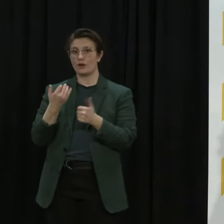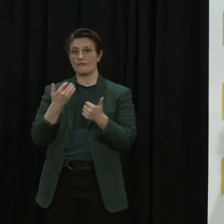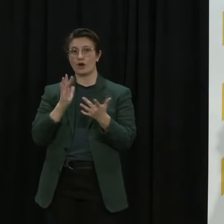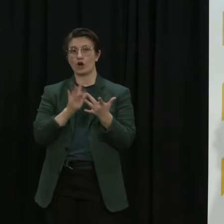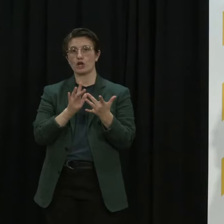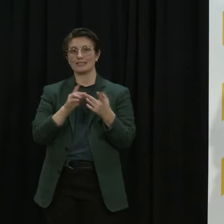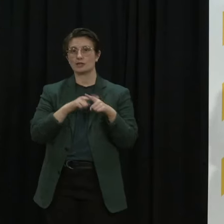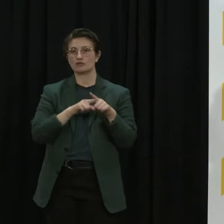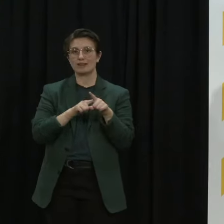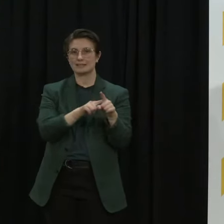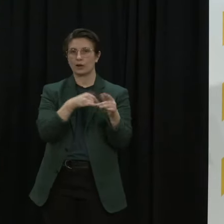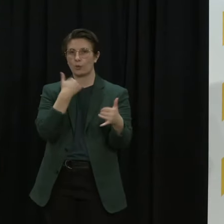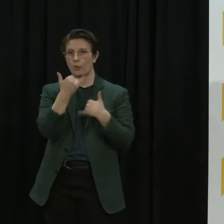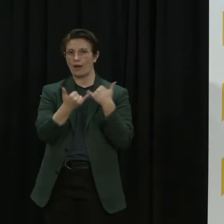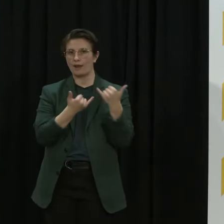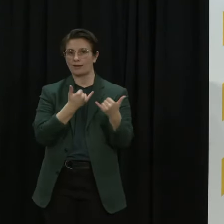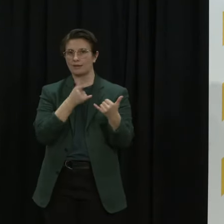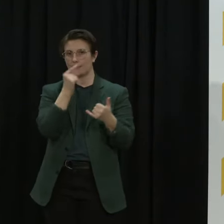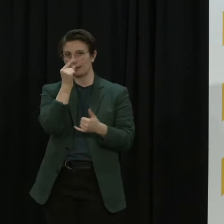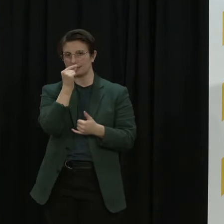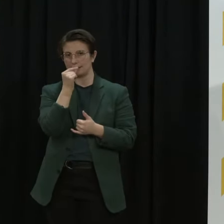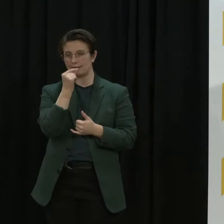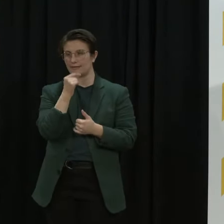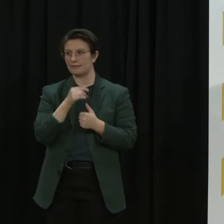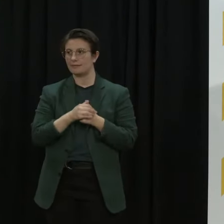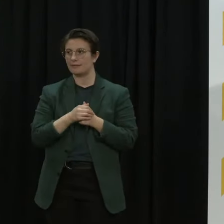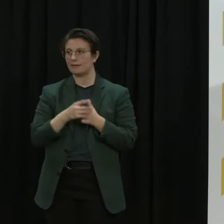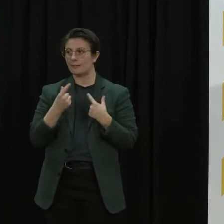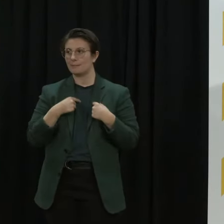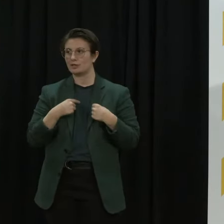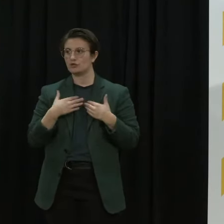Last question.